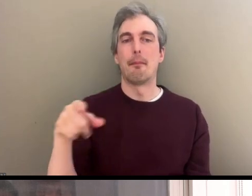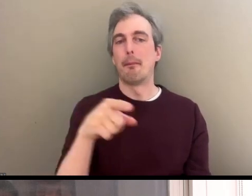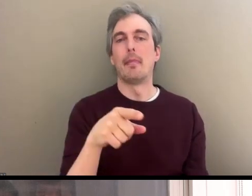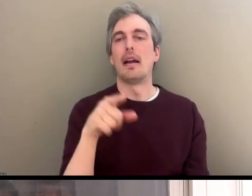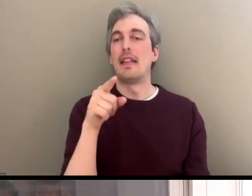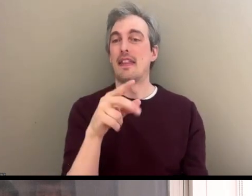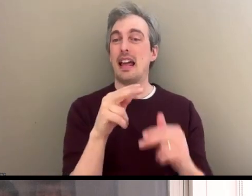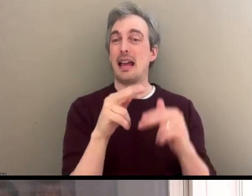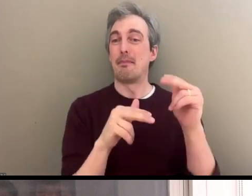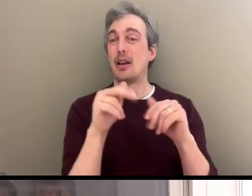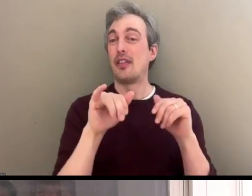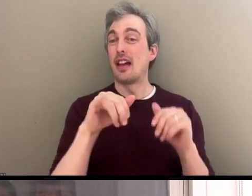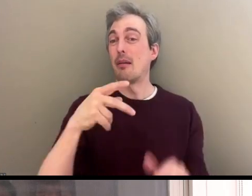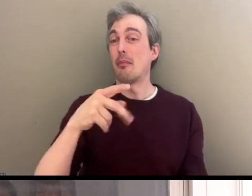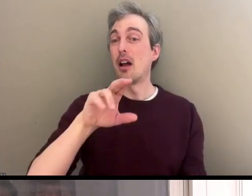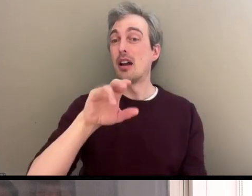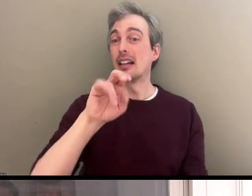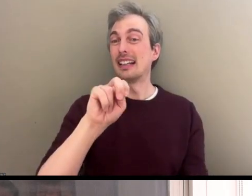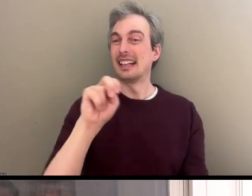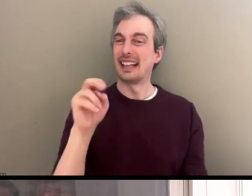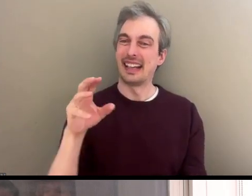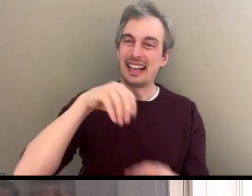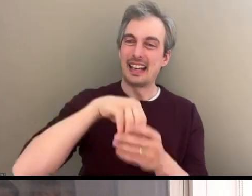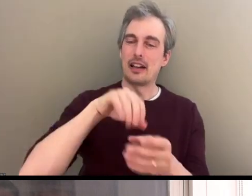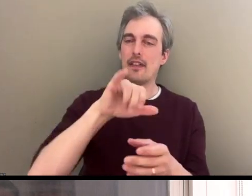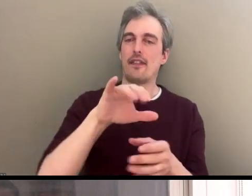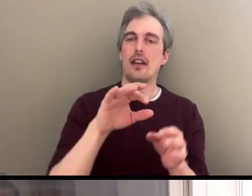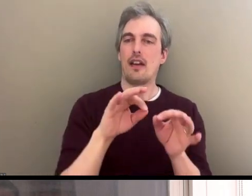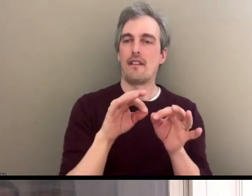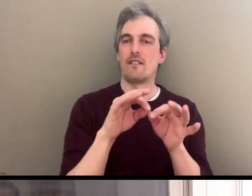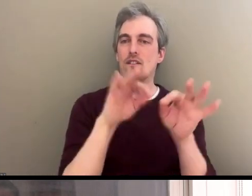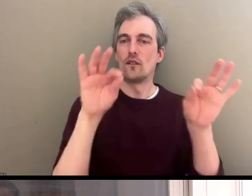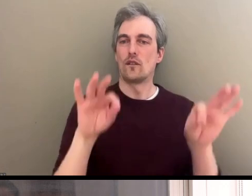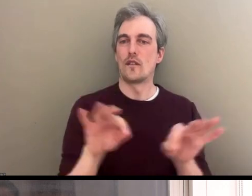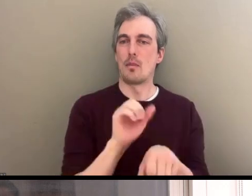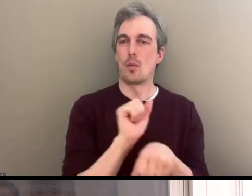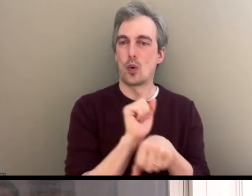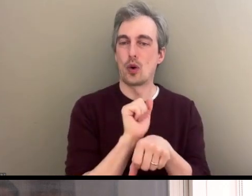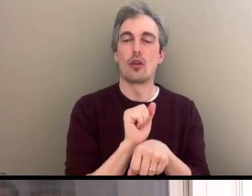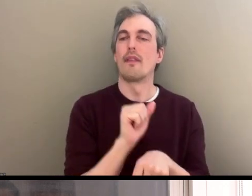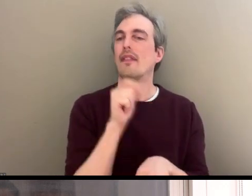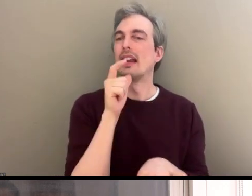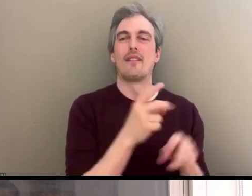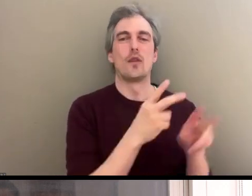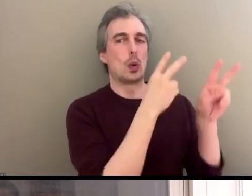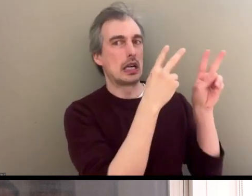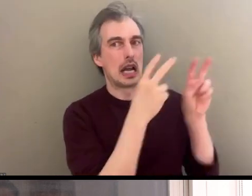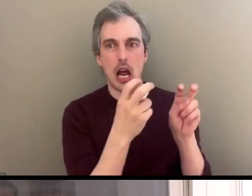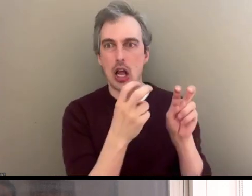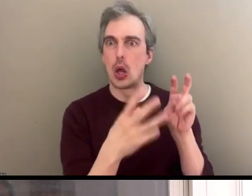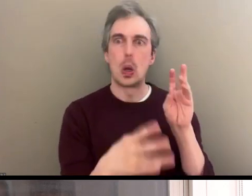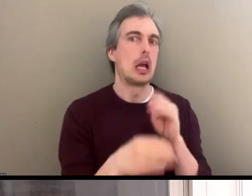framework and within their platform. So you don't need to download it in addition to the framework. Not all frameworks are like that.